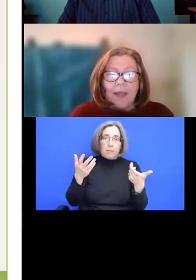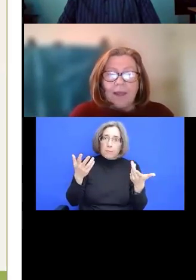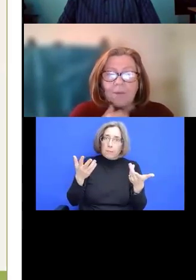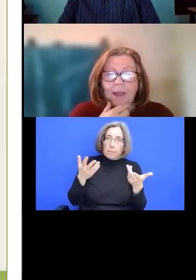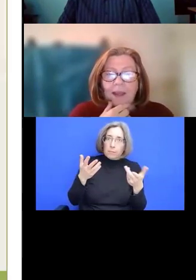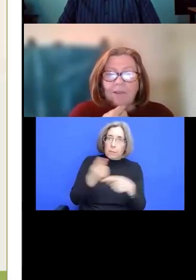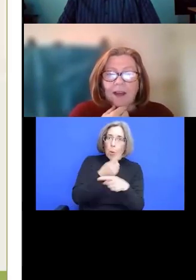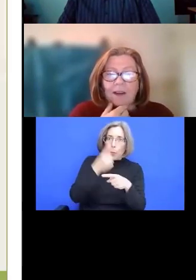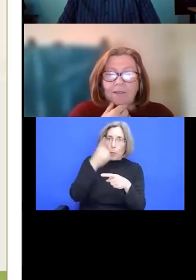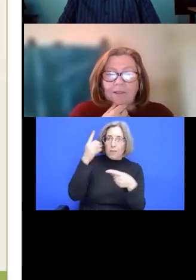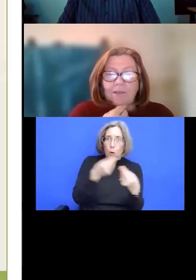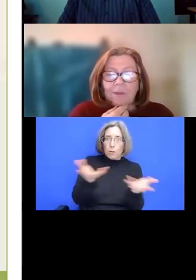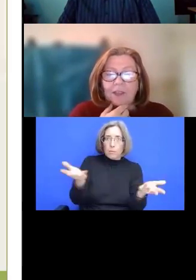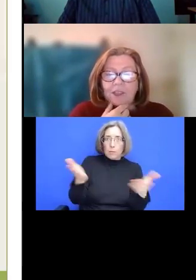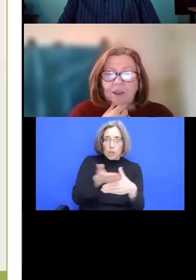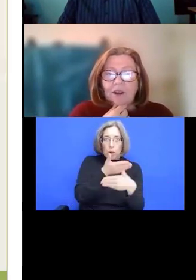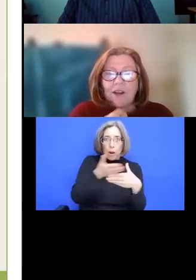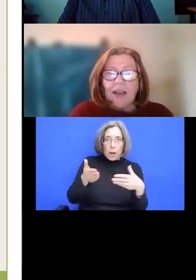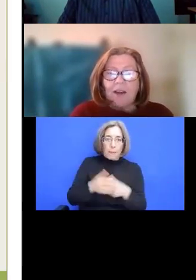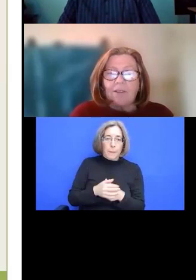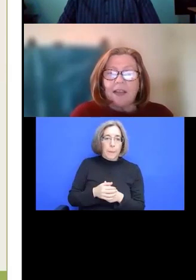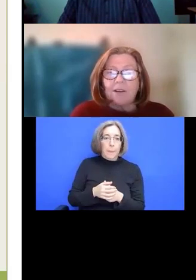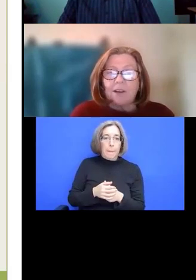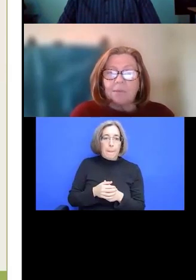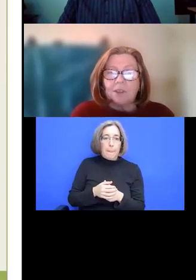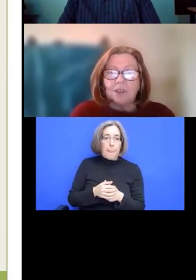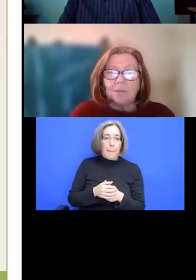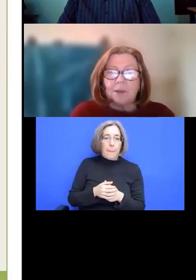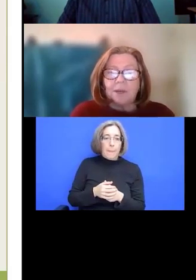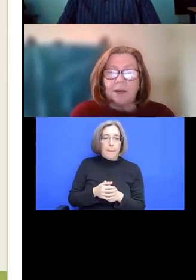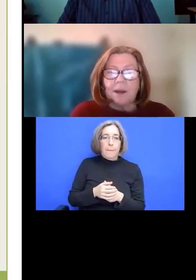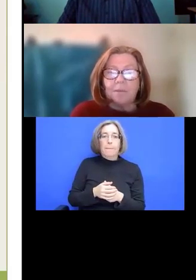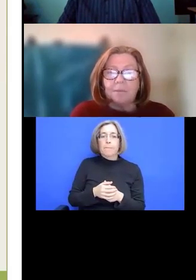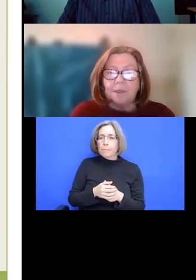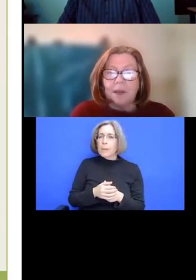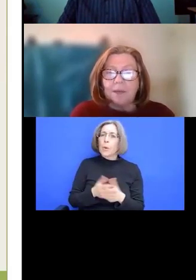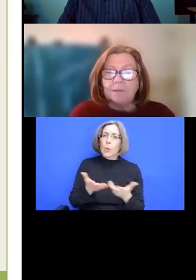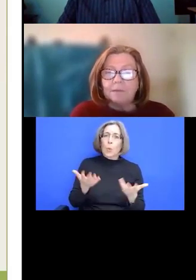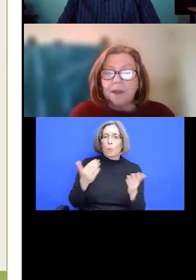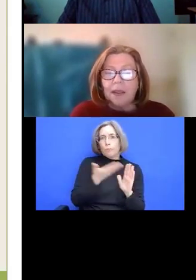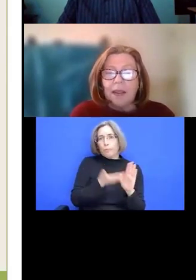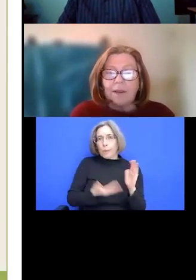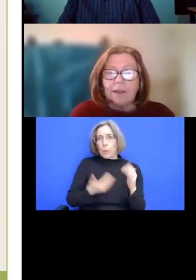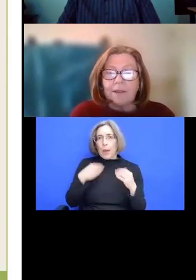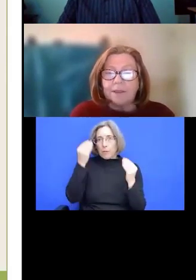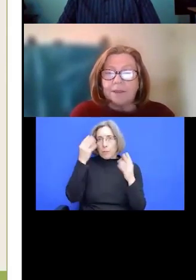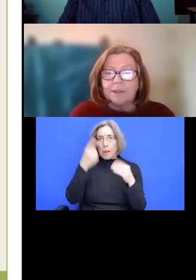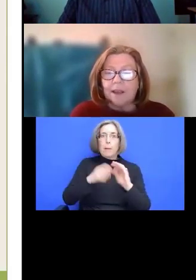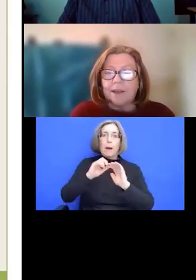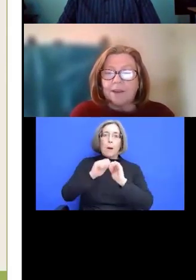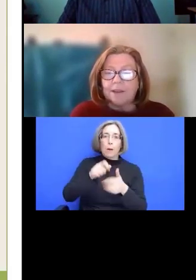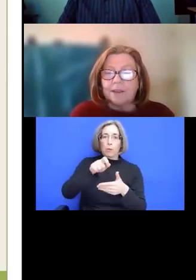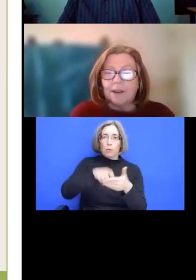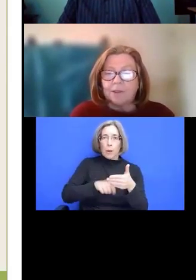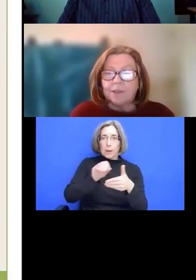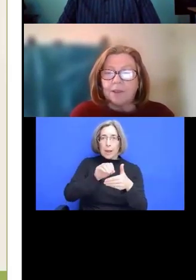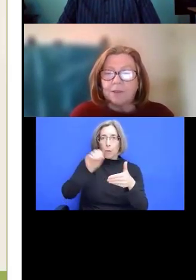And we have a lot of information on how these outcomes should be done and this slide covers those.